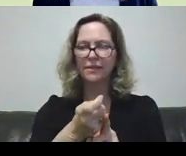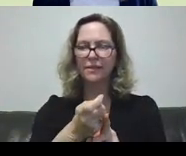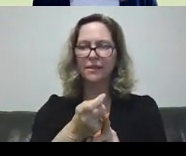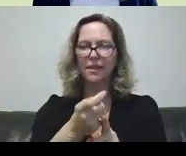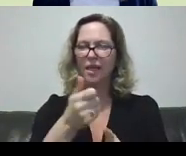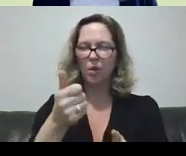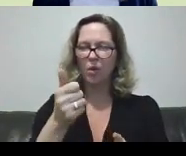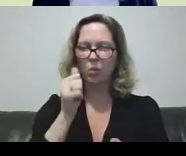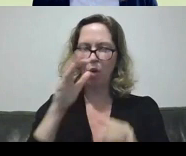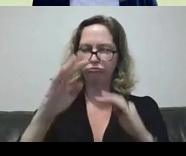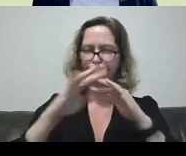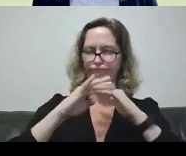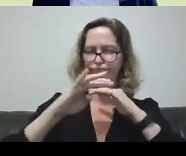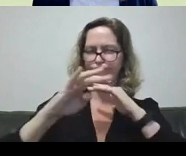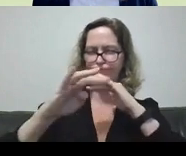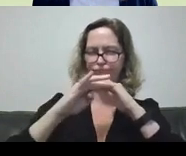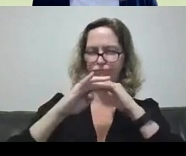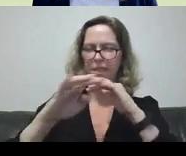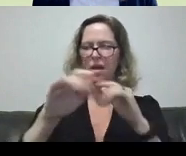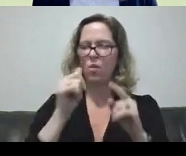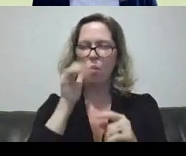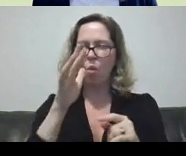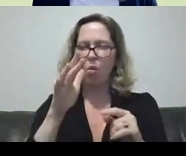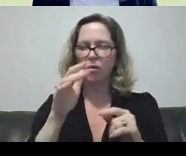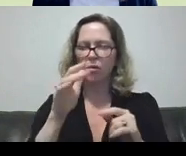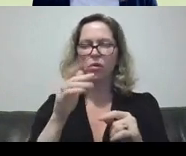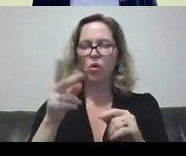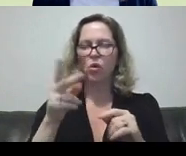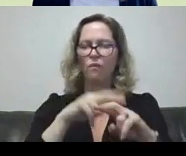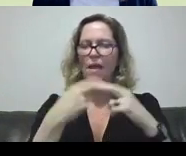family's Vision so it's important to find a CoS that will work for